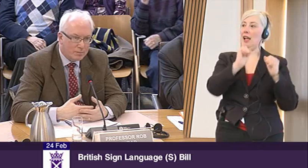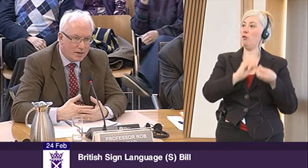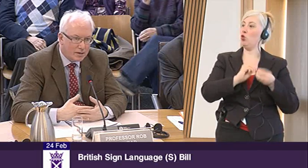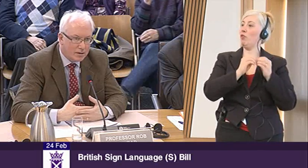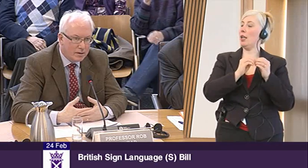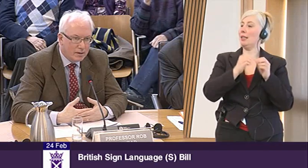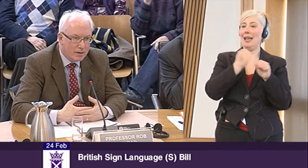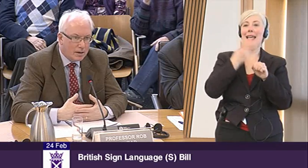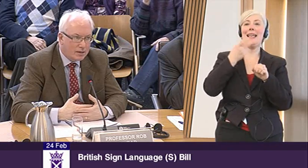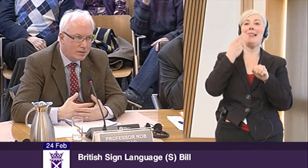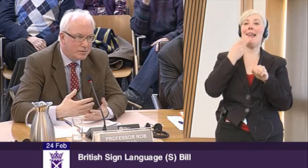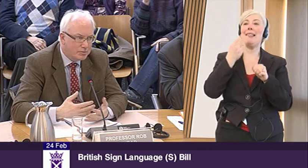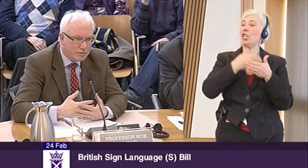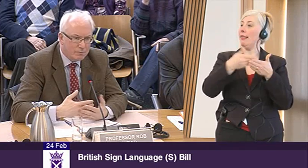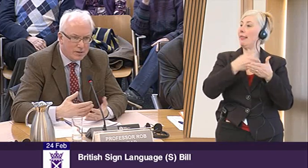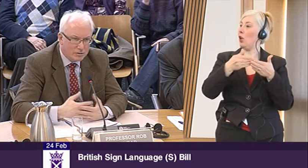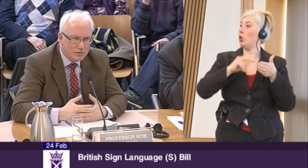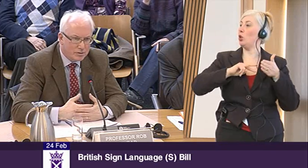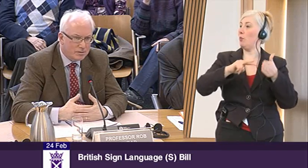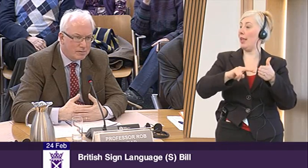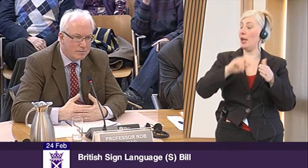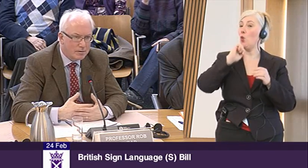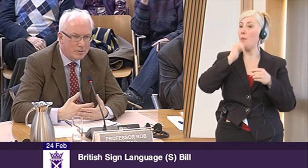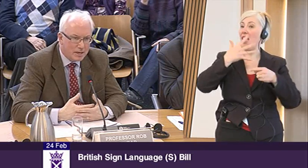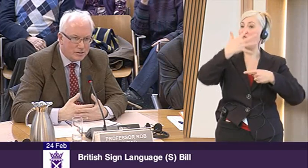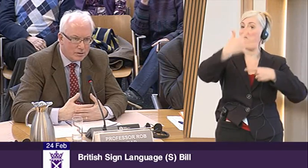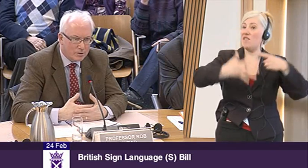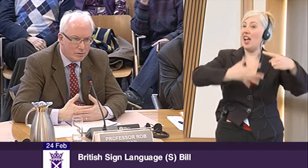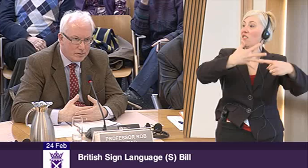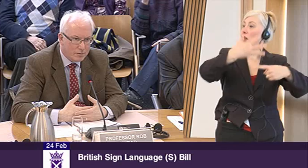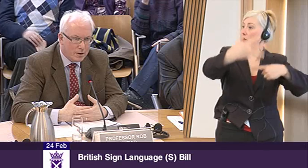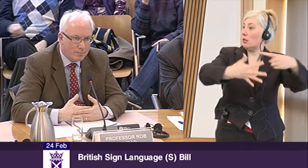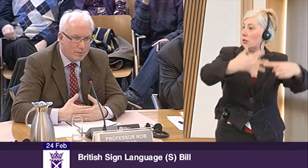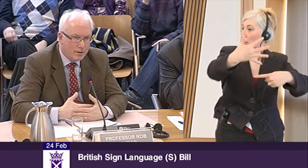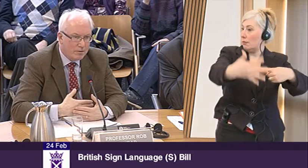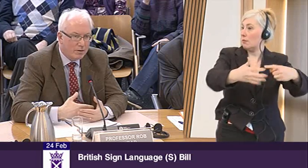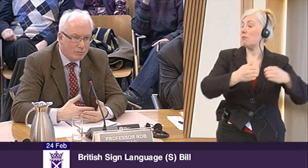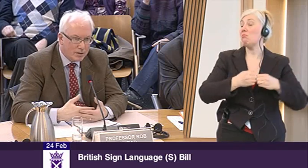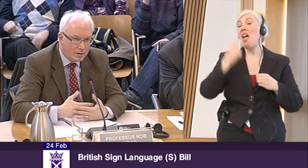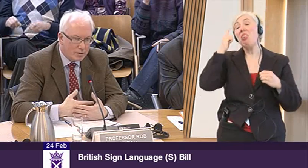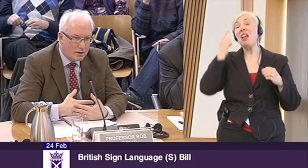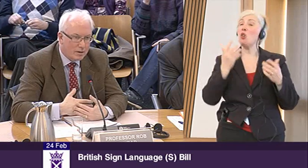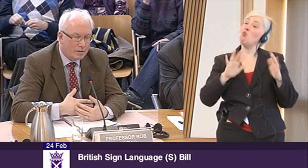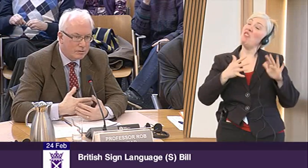plan renew their plans every five years. That is reasonable. It takes a bit of time to devise